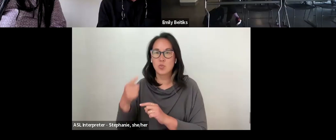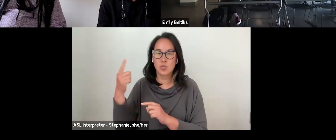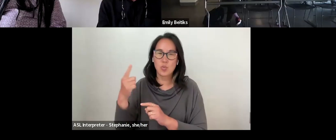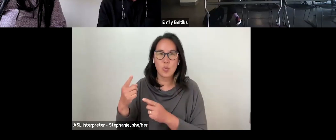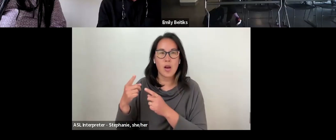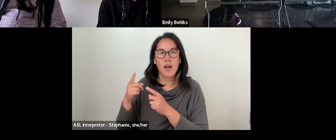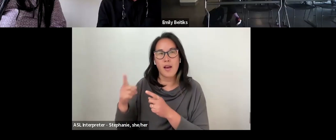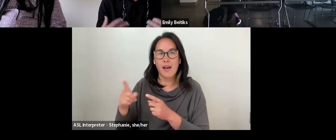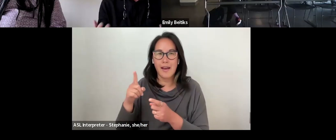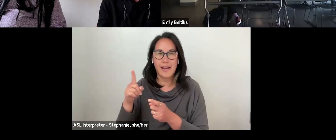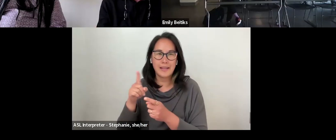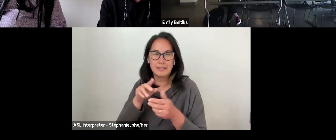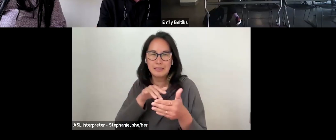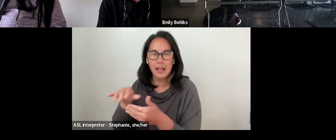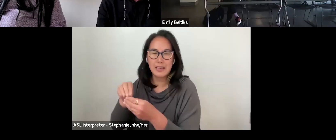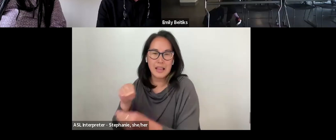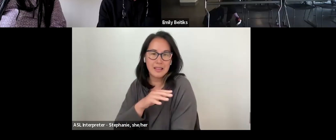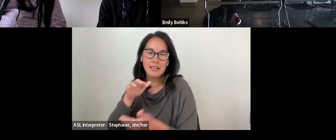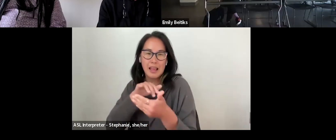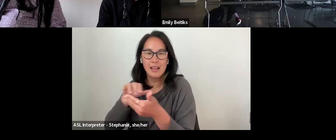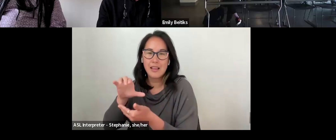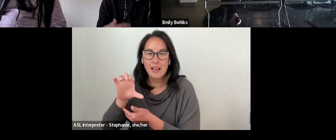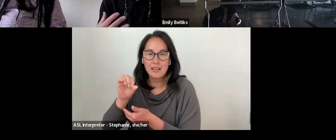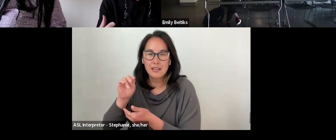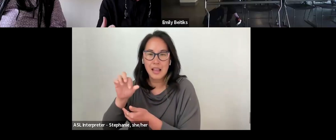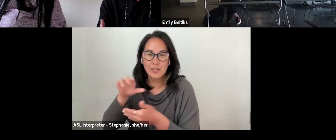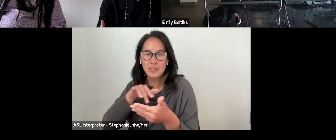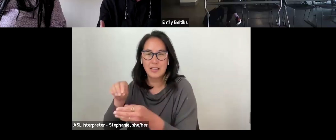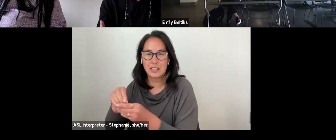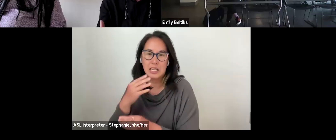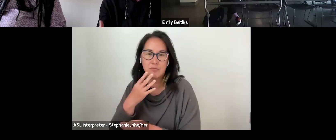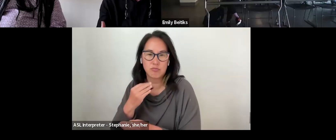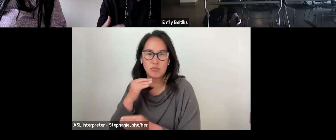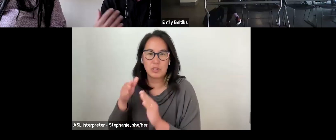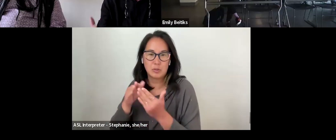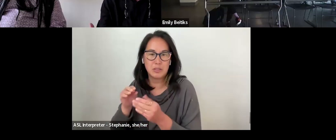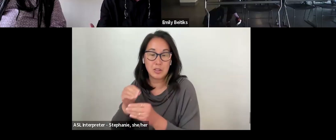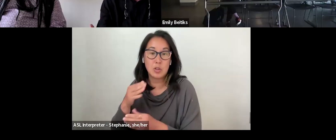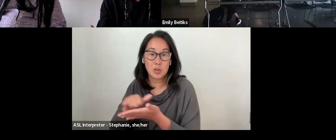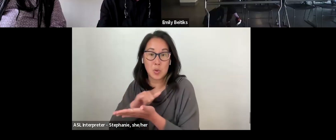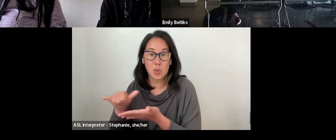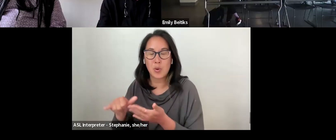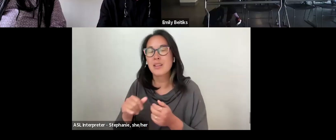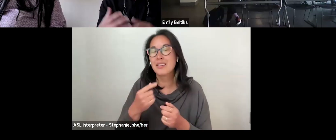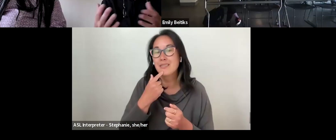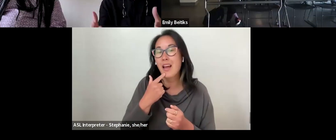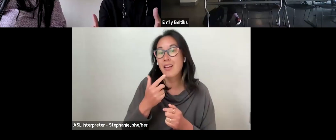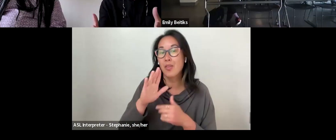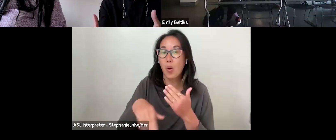And the reason she calls them the holy trinity is that these are the scandals that are held up,